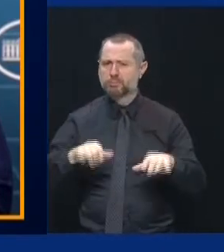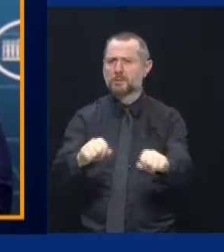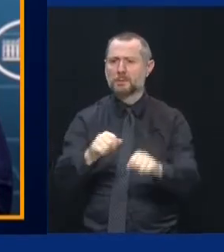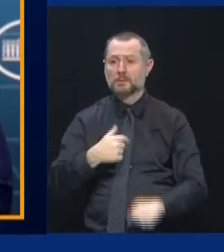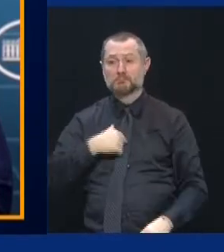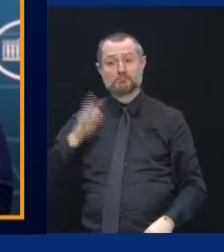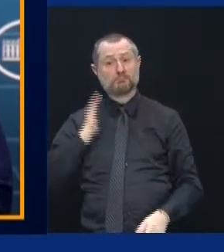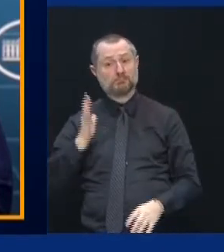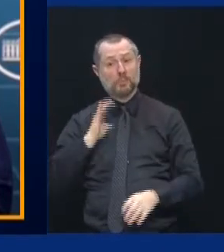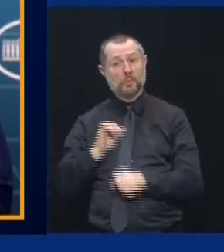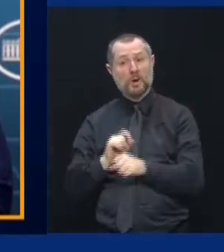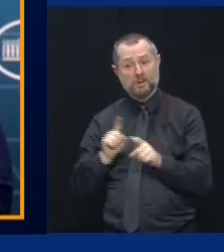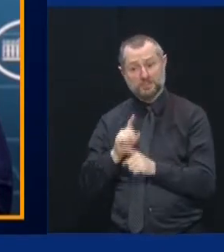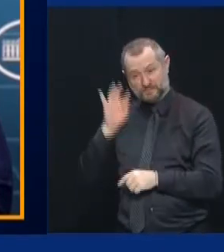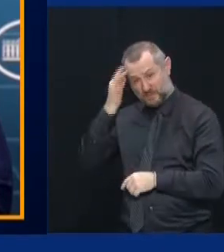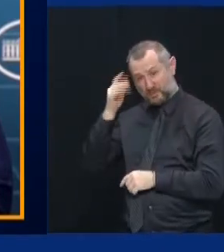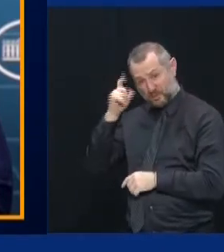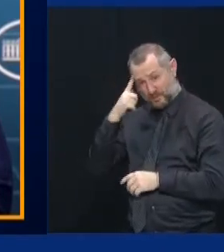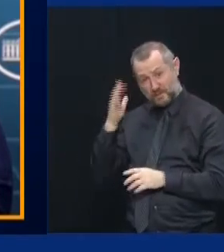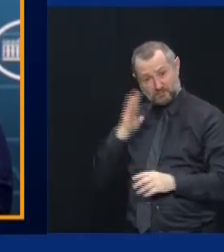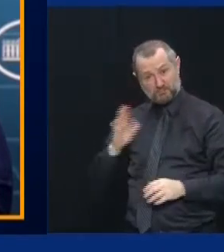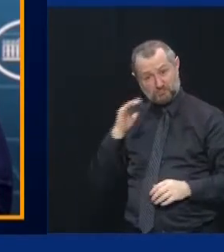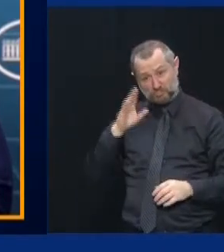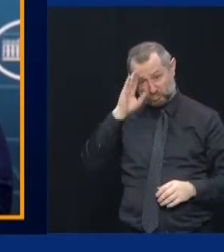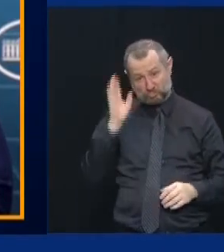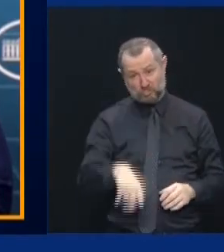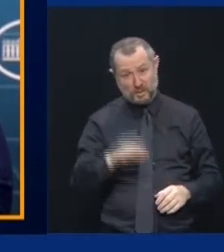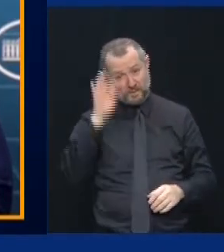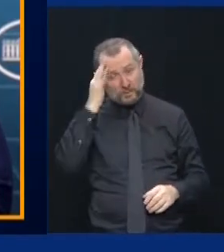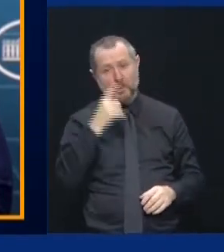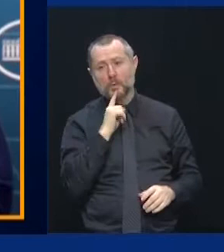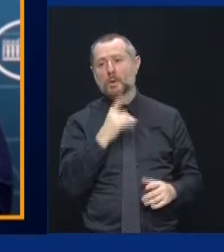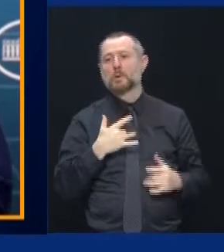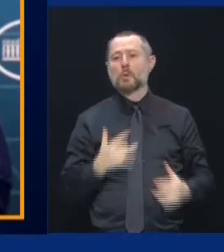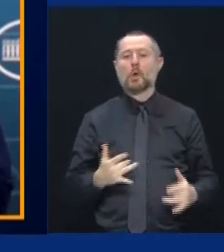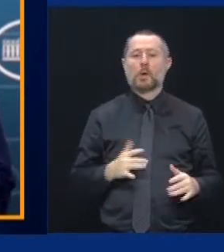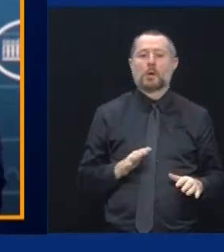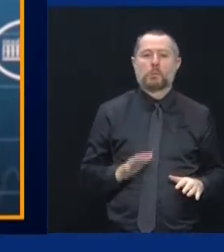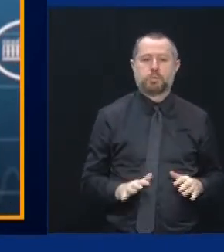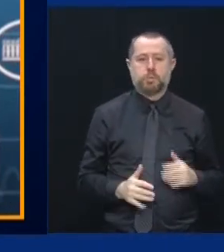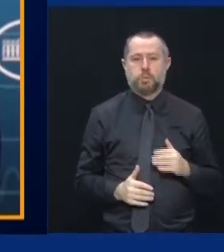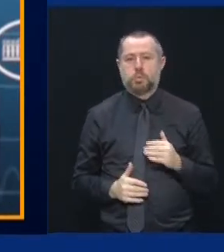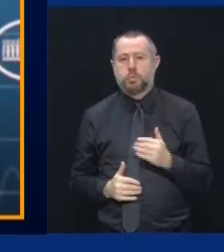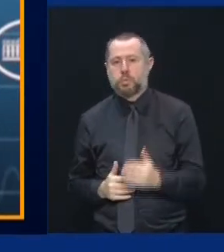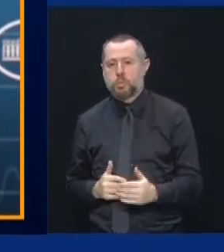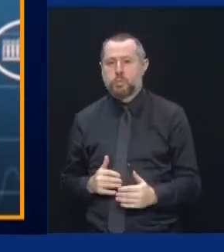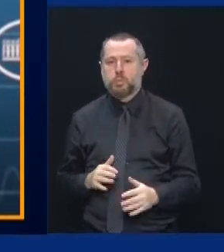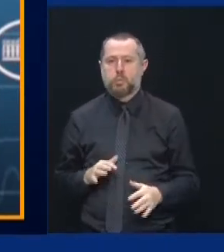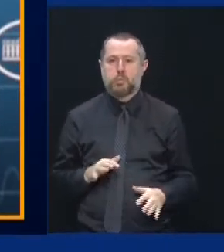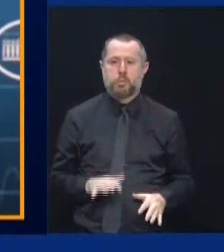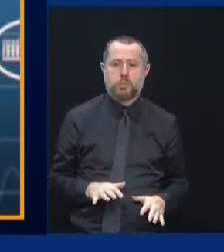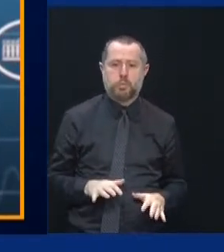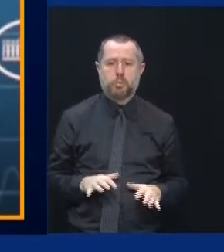OUT QUICKLY AND IN THE PLACES AND THE COMMUNITY THAT NEEDS THEM. CONGRATULATIONS TO YOU FOR